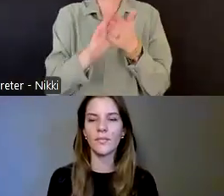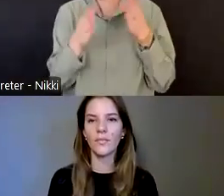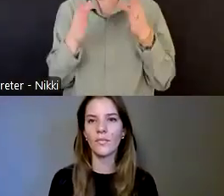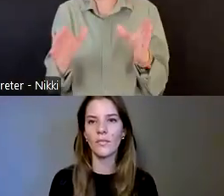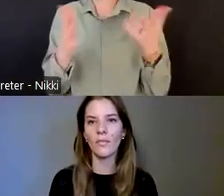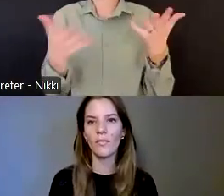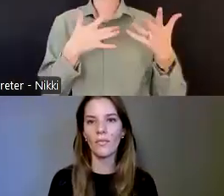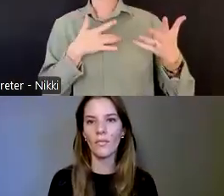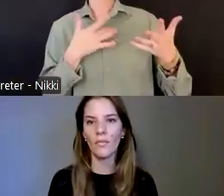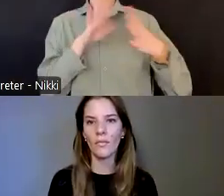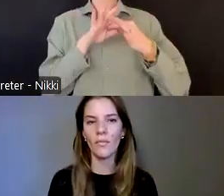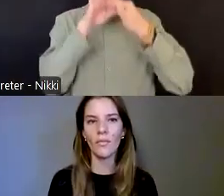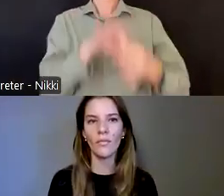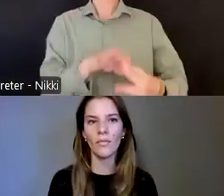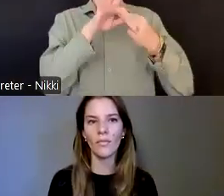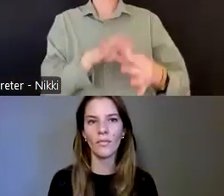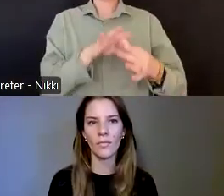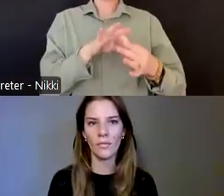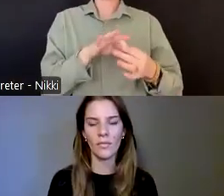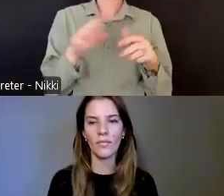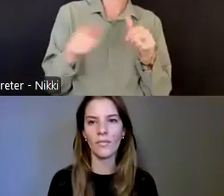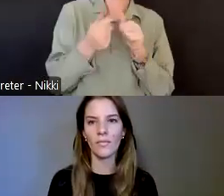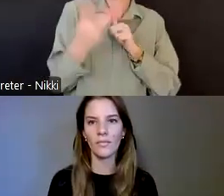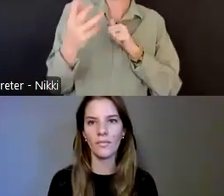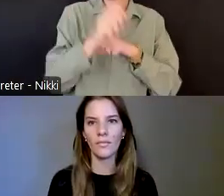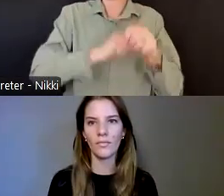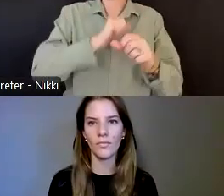spent the first couple years uh working there and kind of getting settled in and getting to